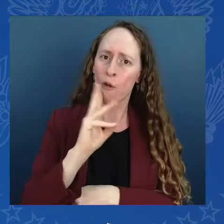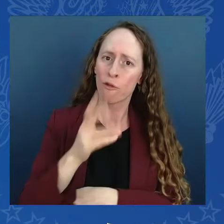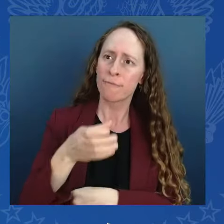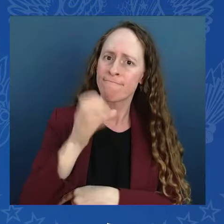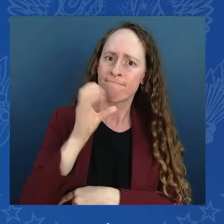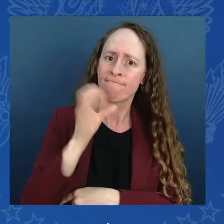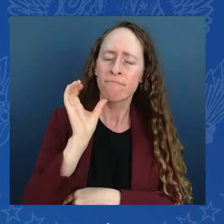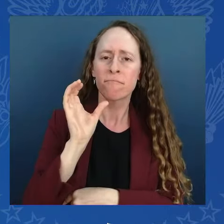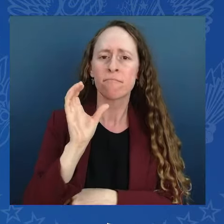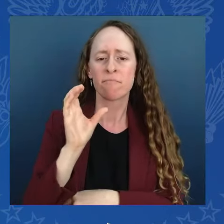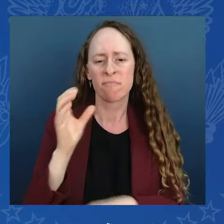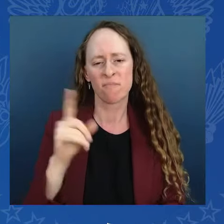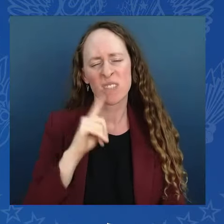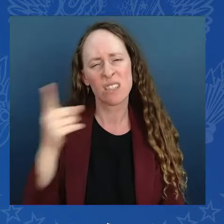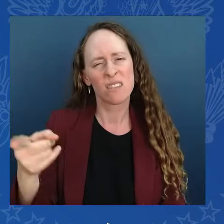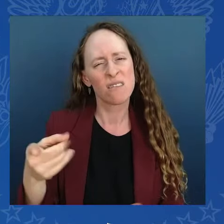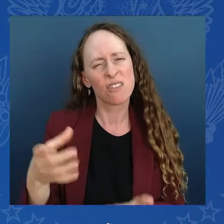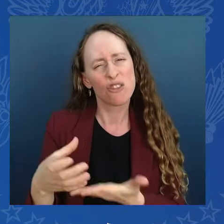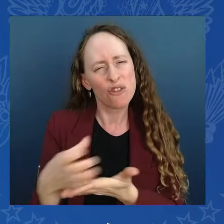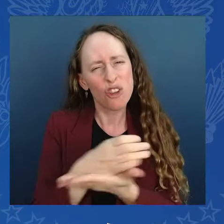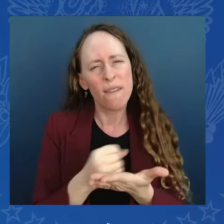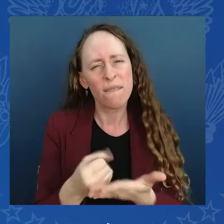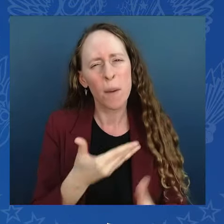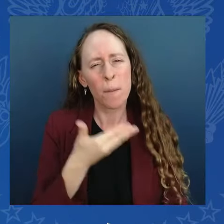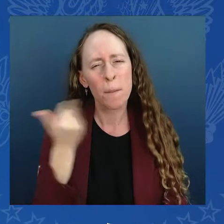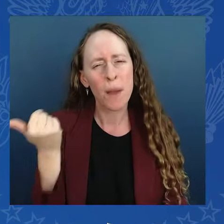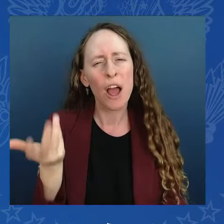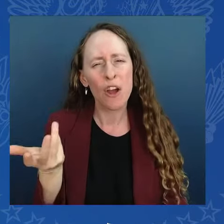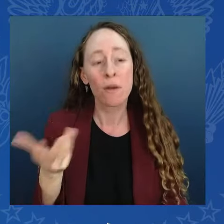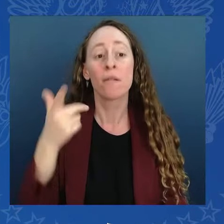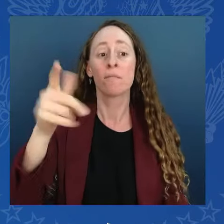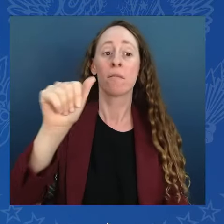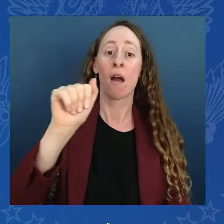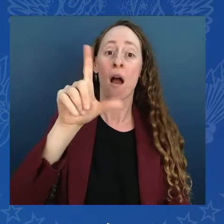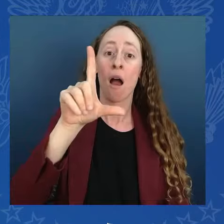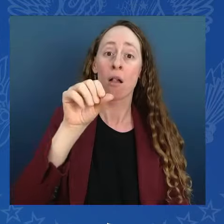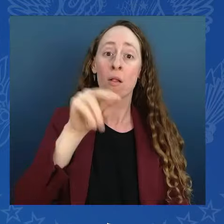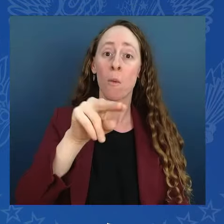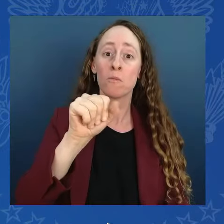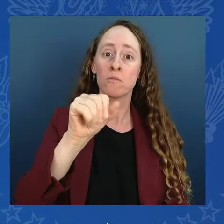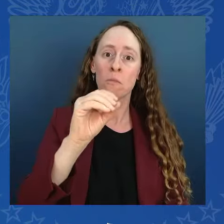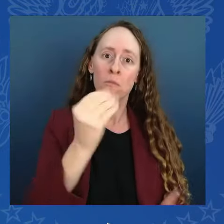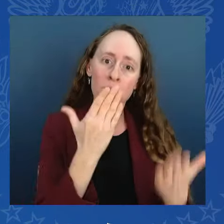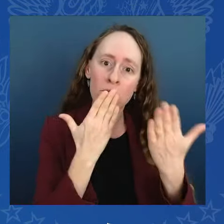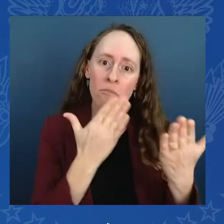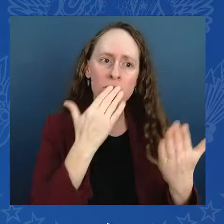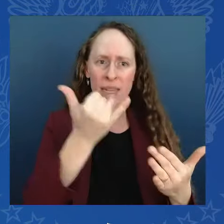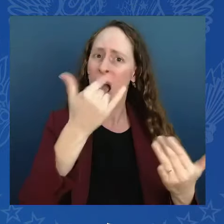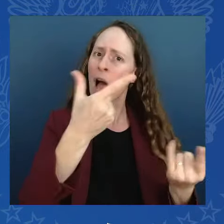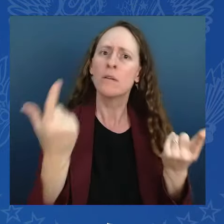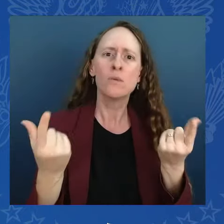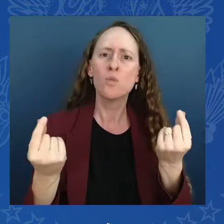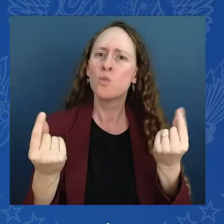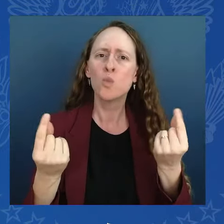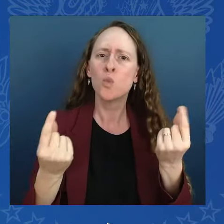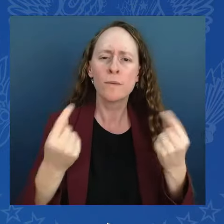are getting to work removing those lead pipe services [service lines], delivering clean water. Kamala and I go all the way back to Flint